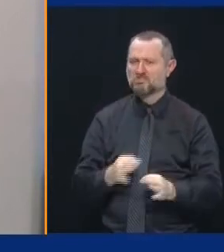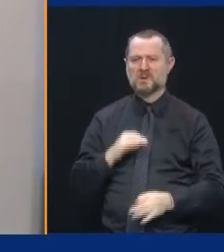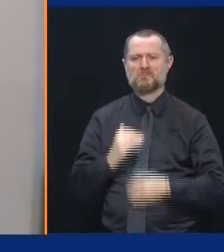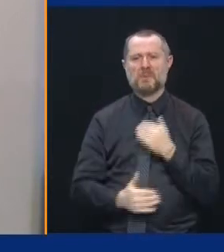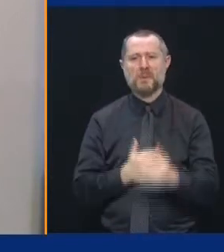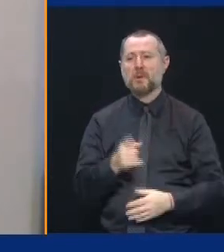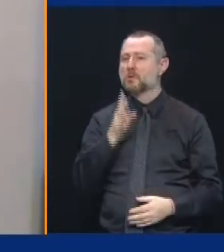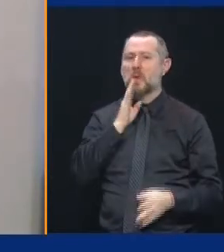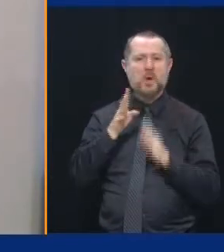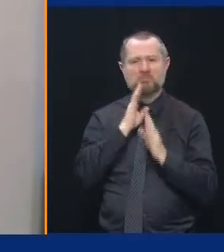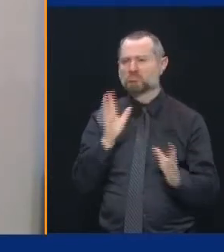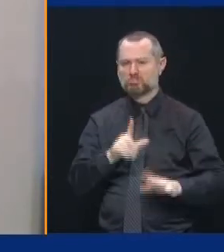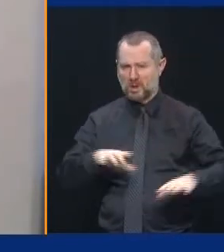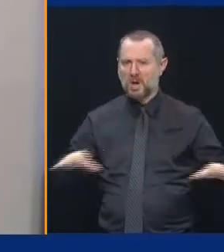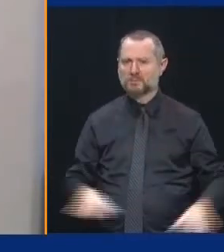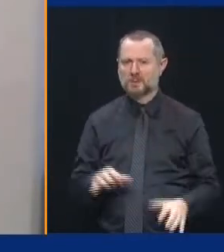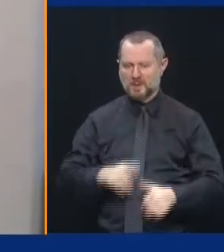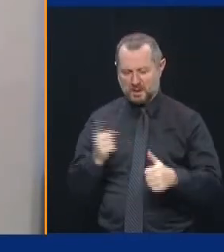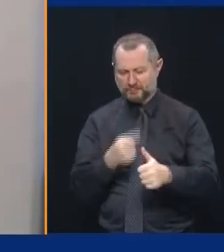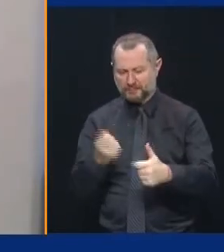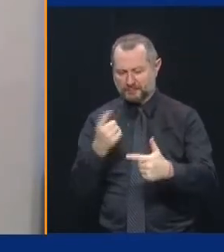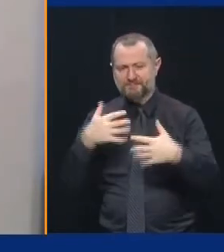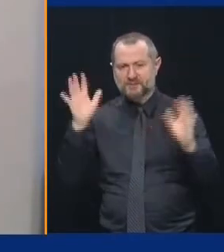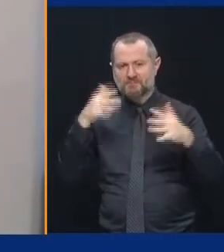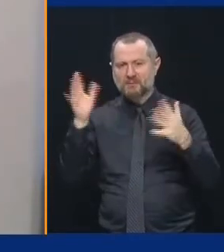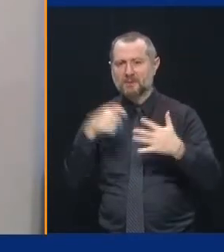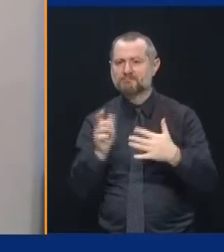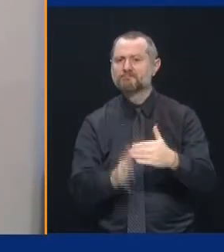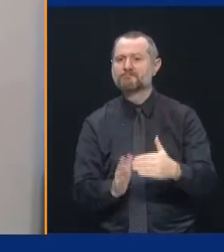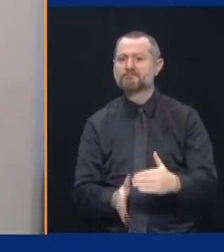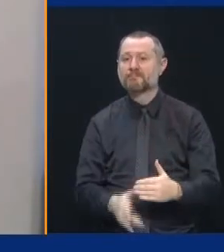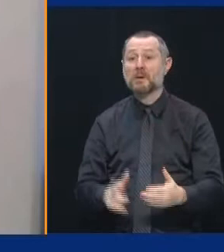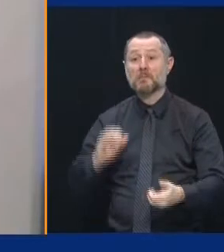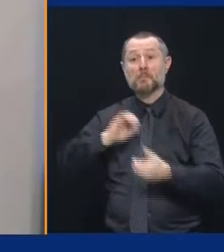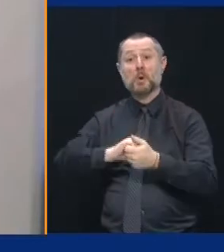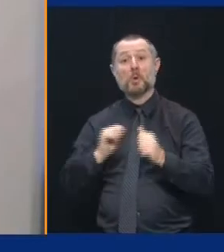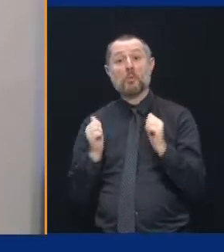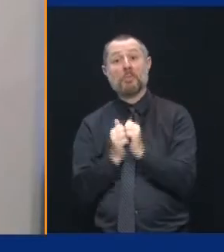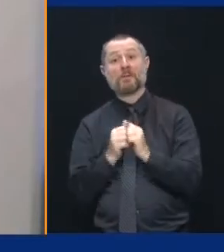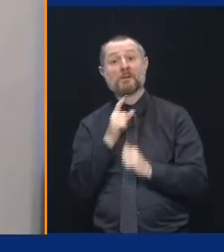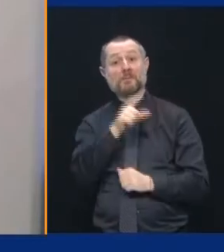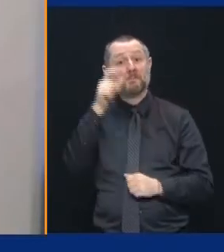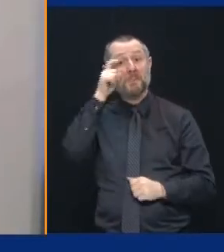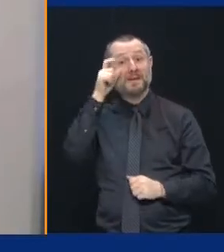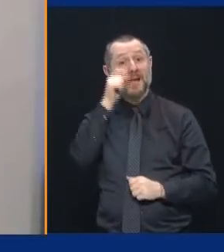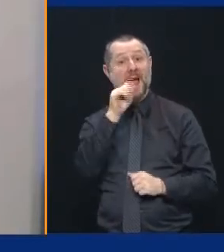A LONG TIME AND ALREADY TOLD YOU I'VE IMPRESSED WITH YOUR DETERMINATION TO MAKE THINGS HAPPEN.